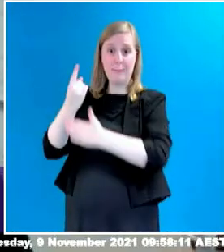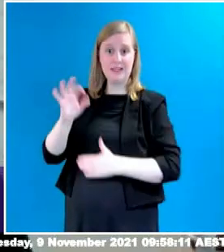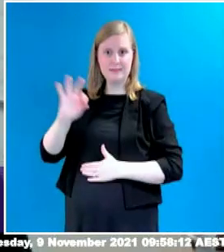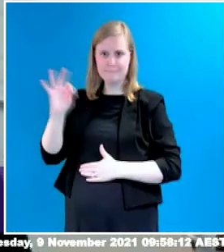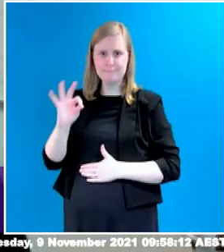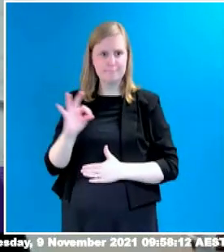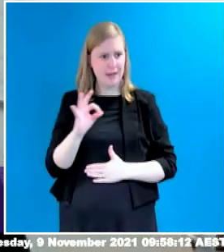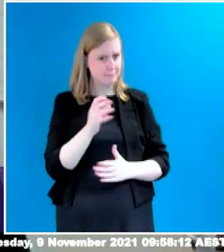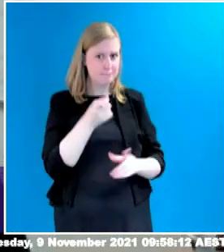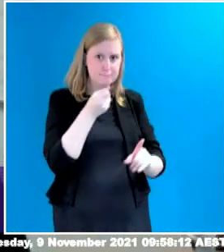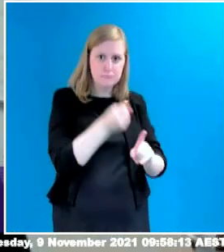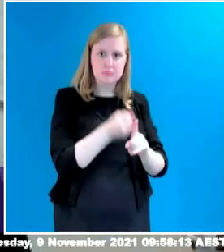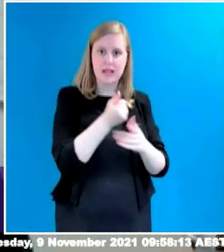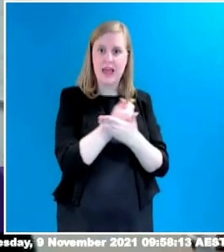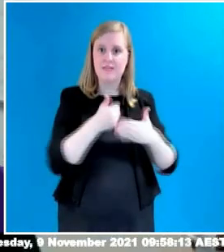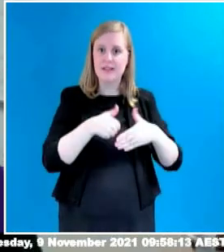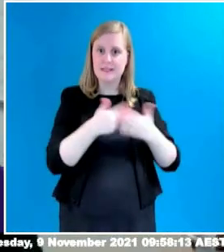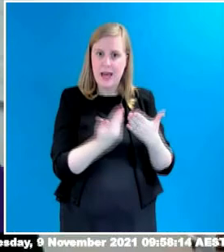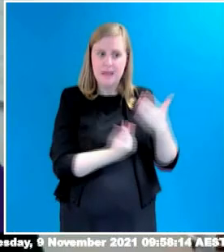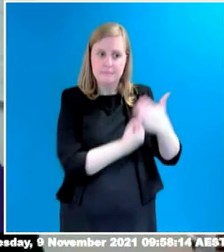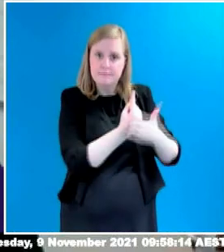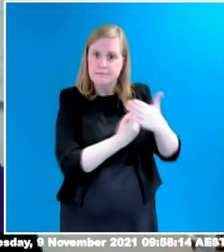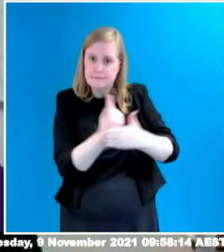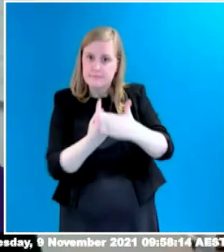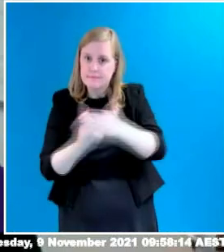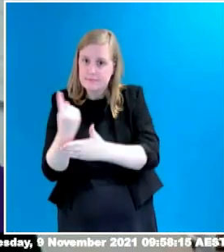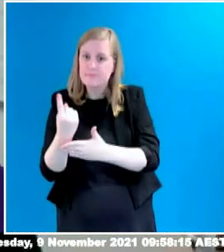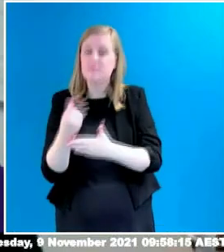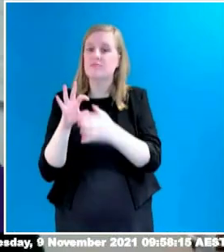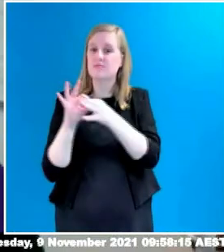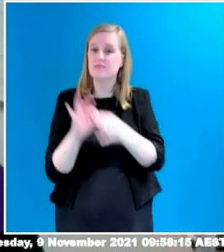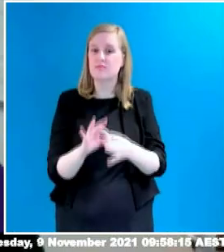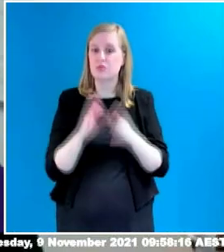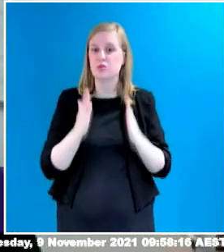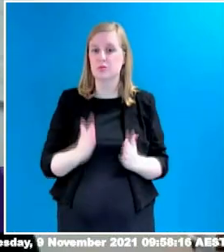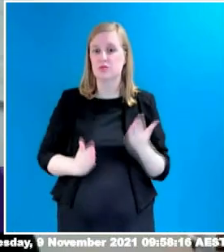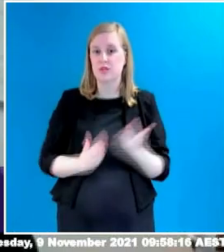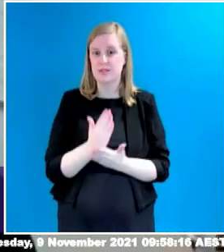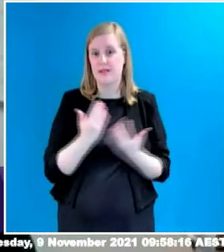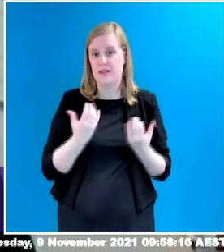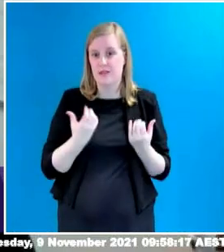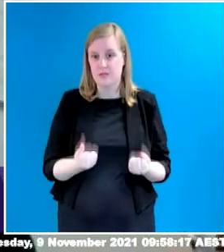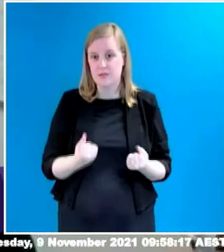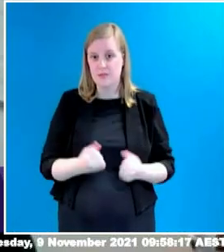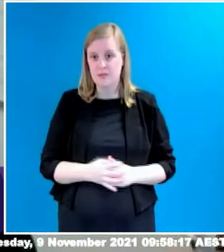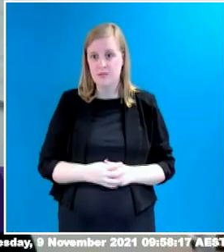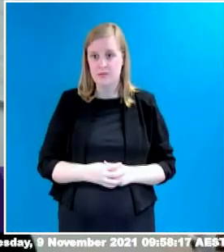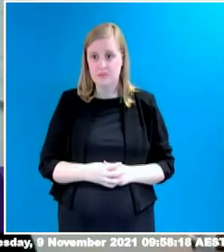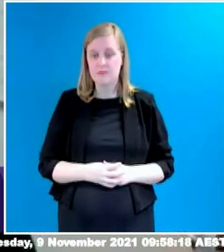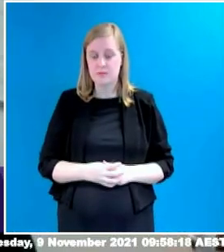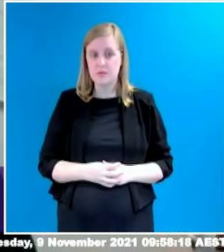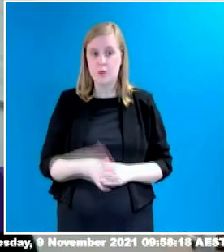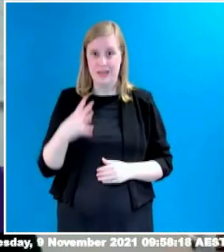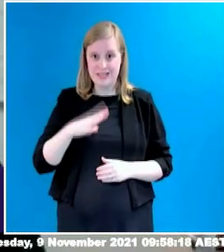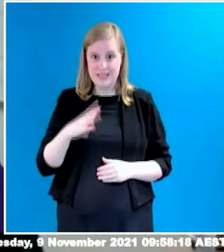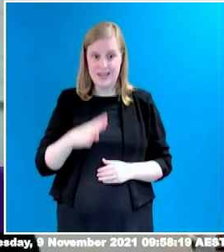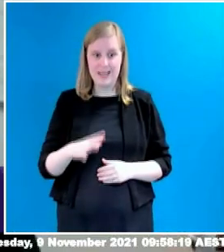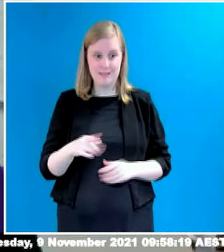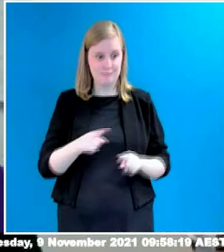barriers that people experience, the more we will be able to create a safe and inclusive community.